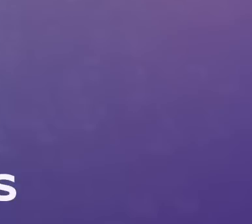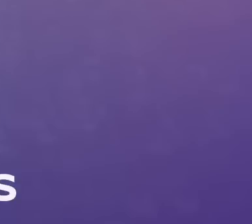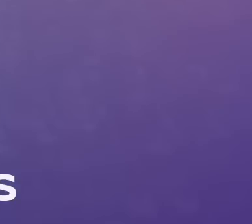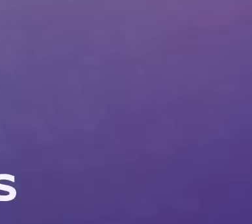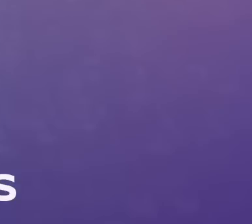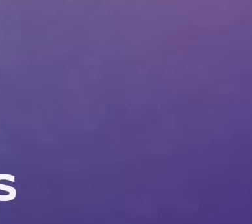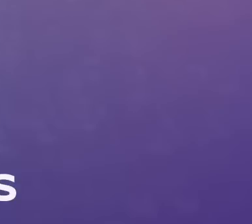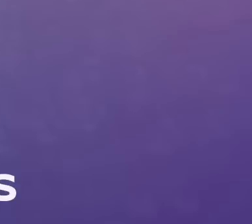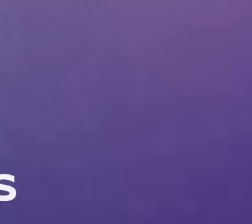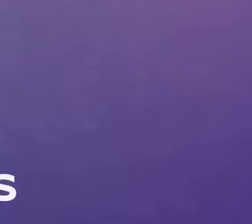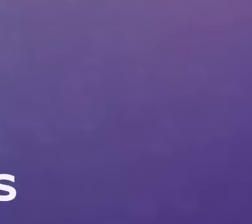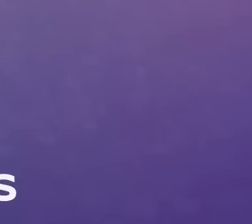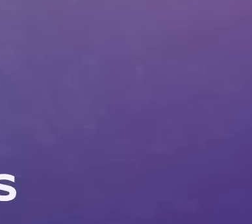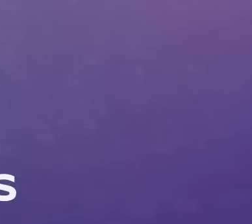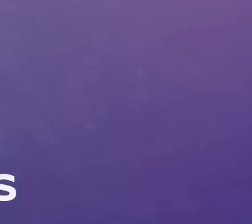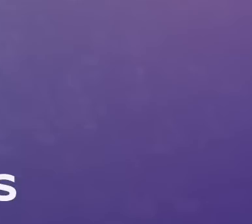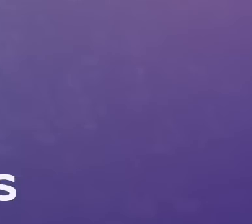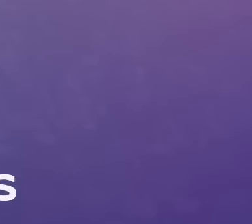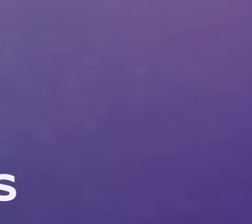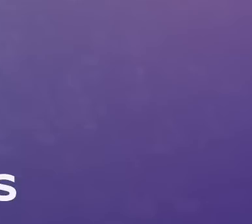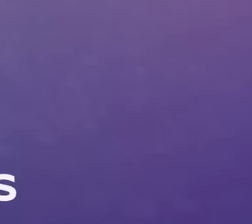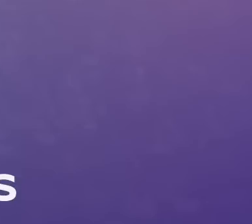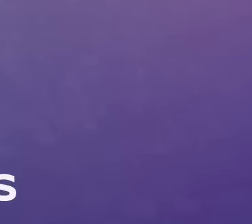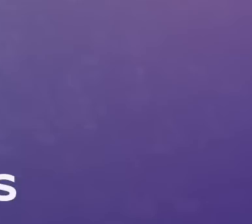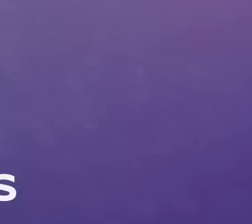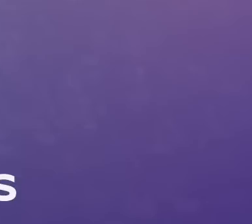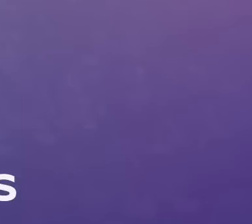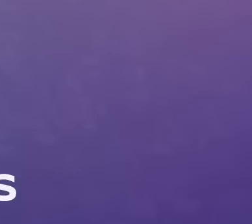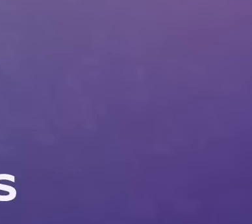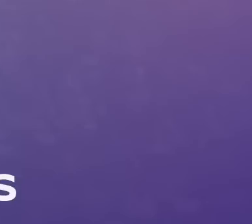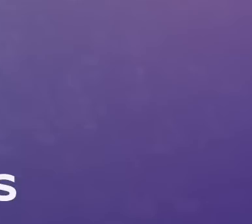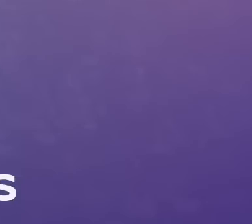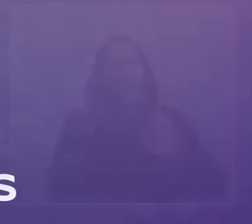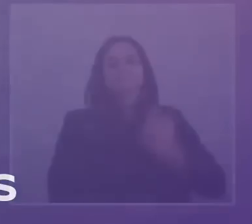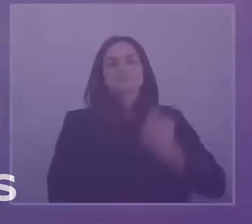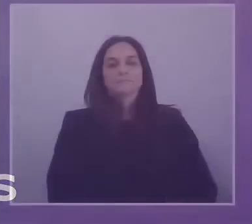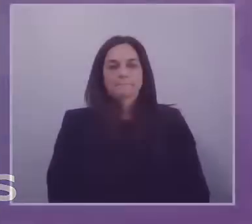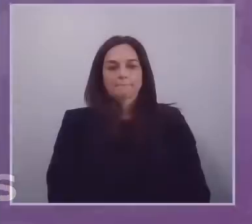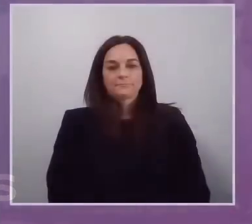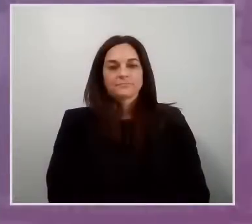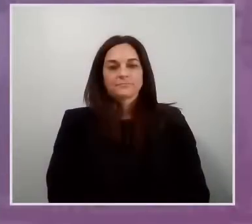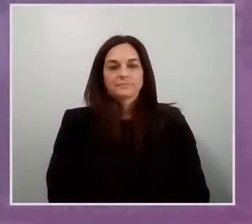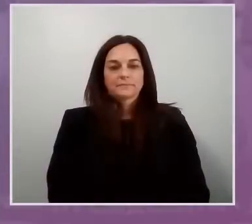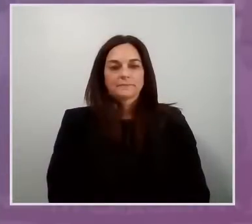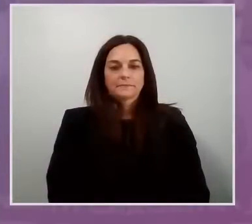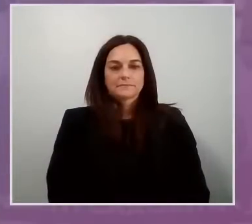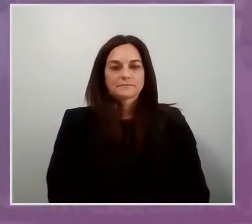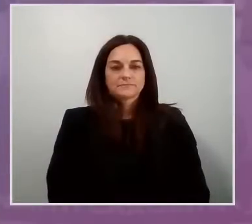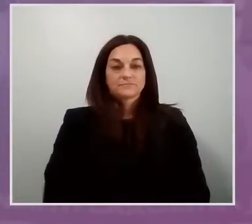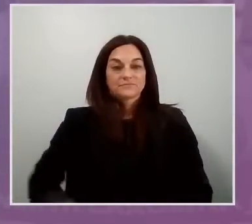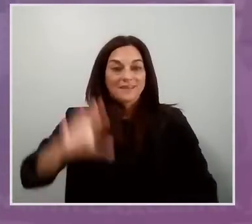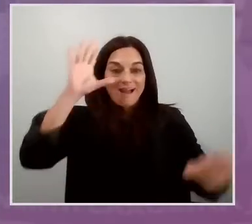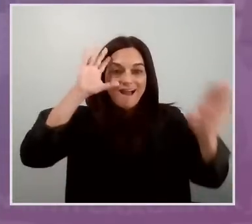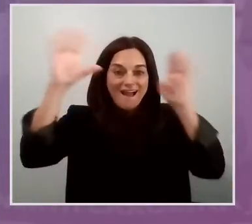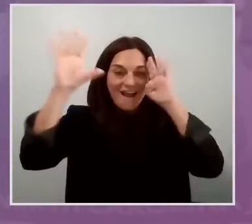THIS BIDEN-HARRIS CAMPAIGN, CHARLOTTE GOTV MOBILIZATION